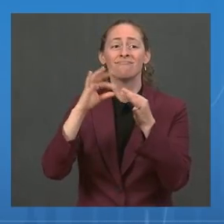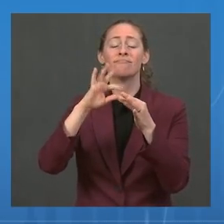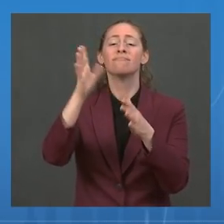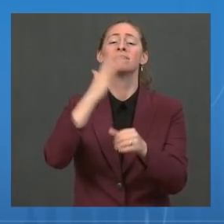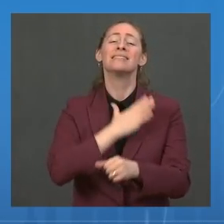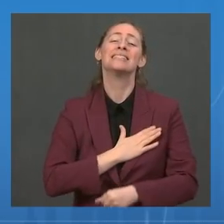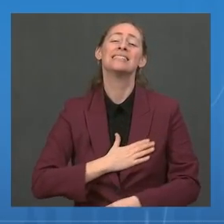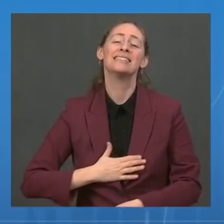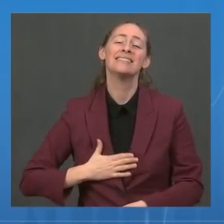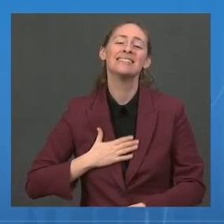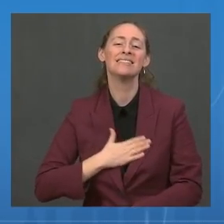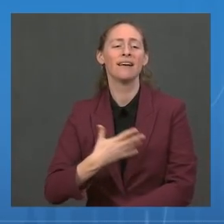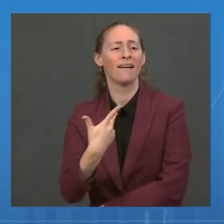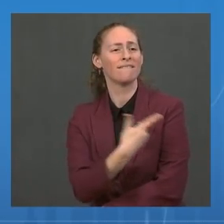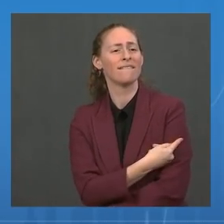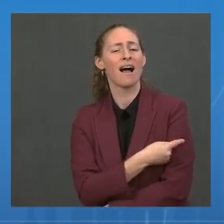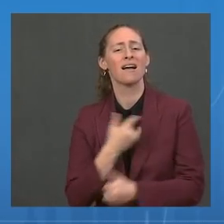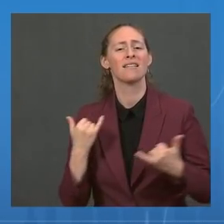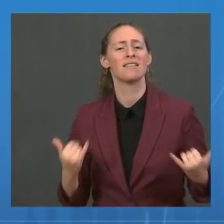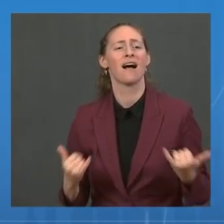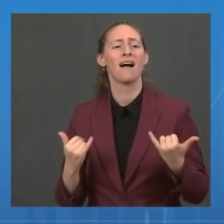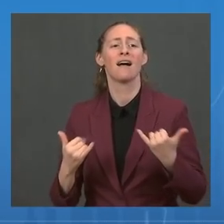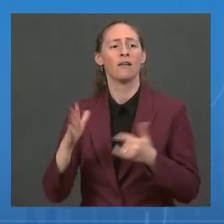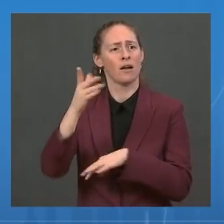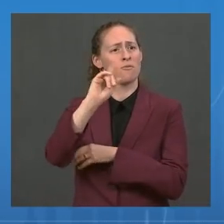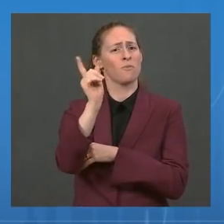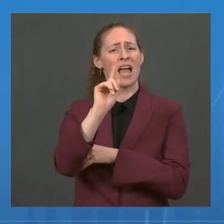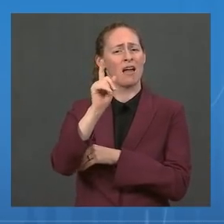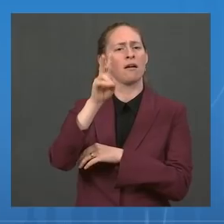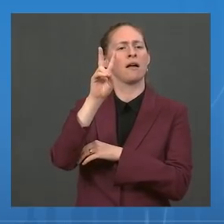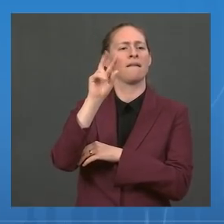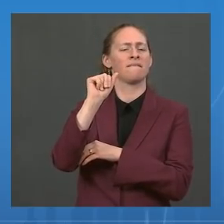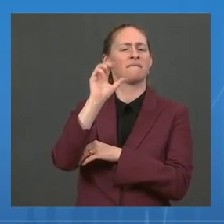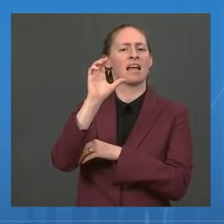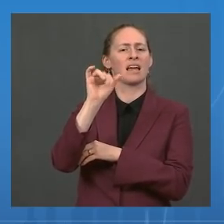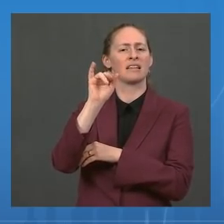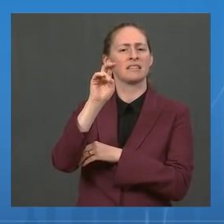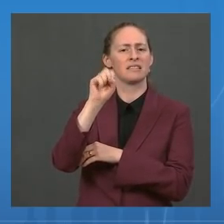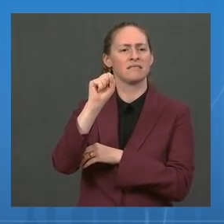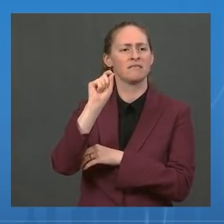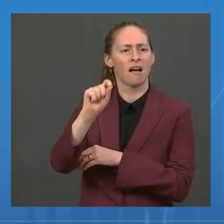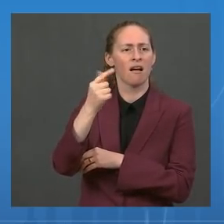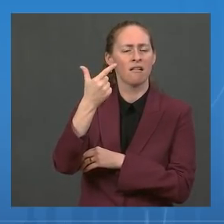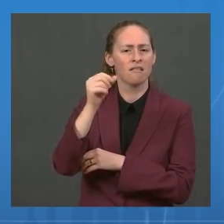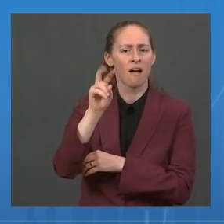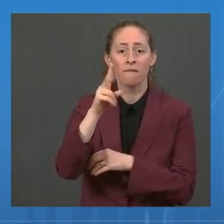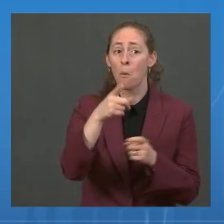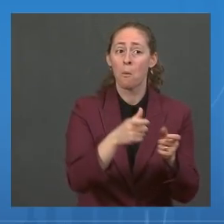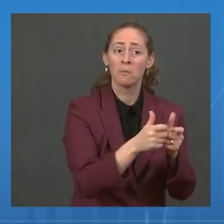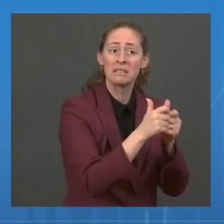Here how you can find it: Vaccines.gov. Text your ZIP Code; call the telephone number on the slide.